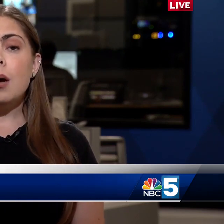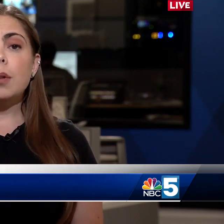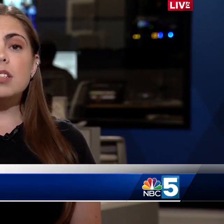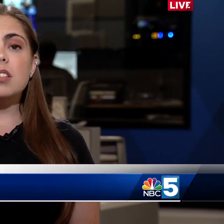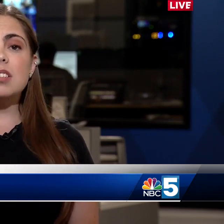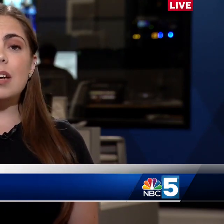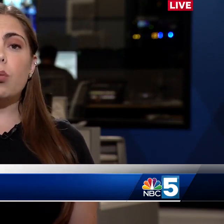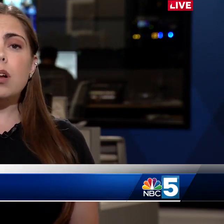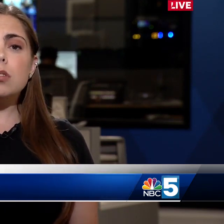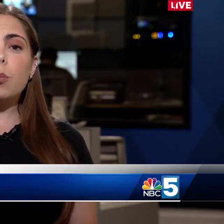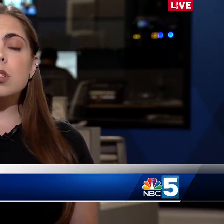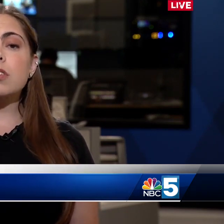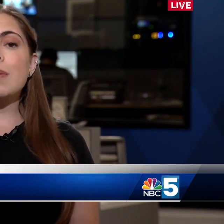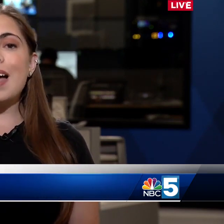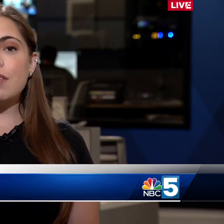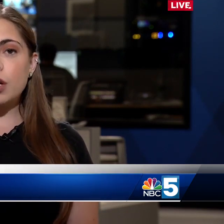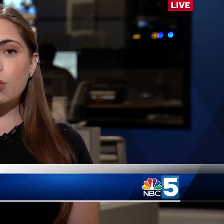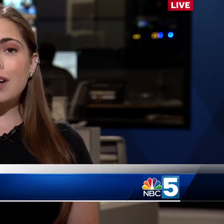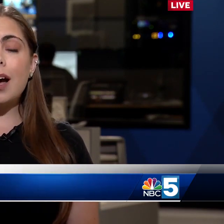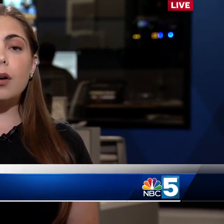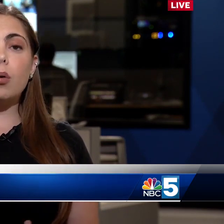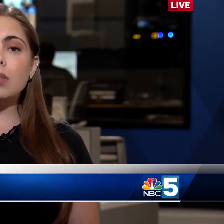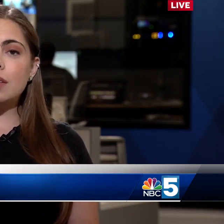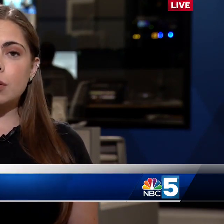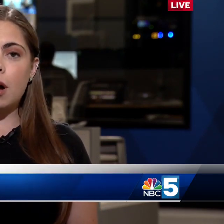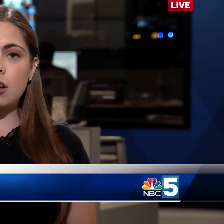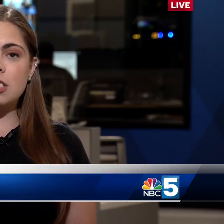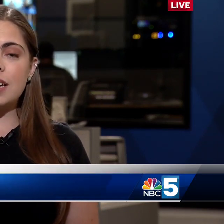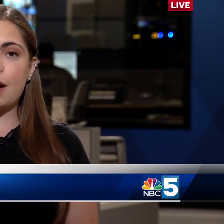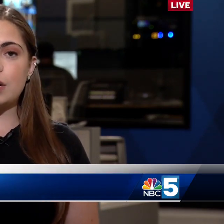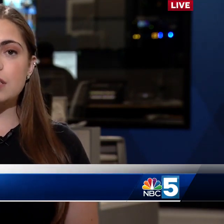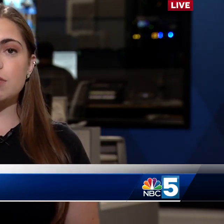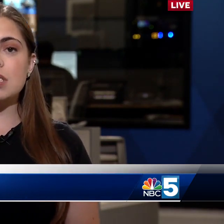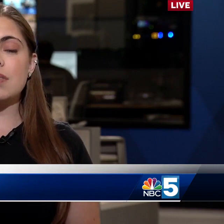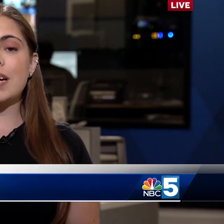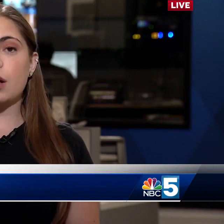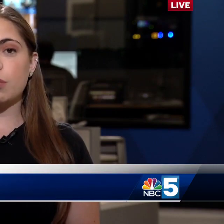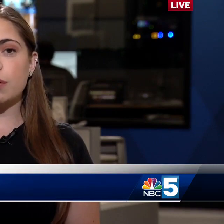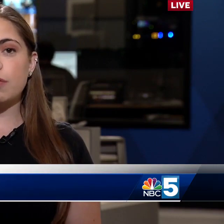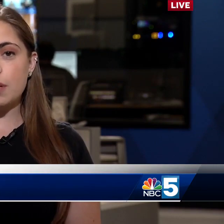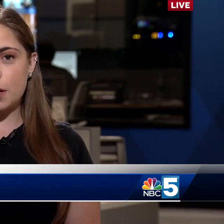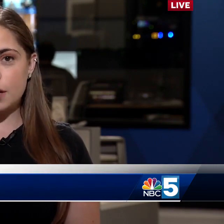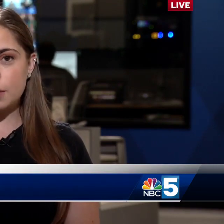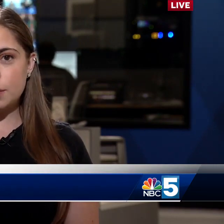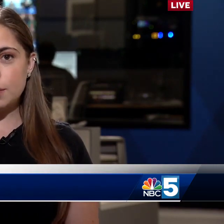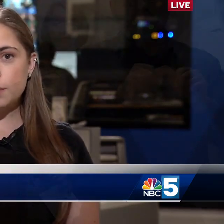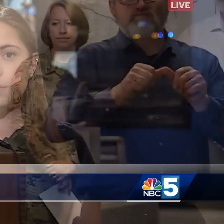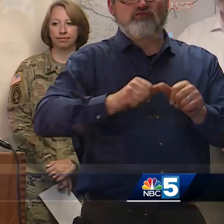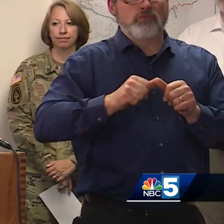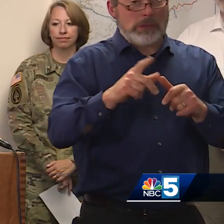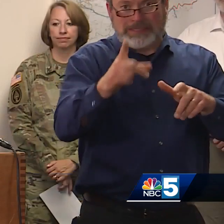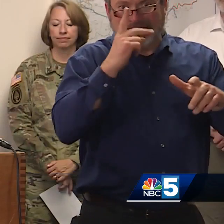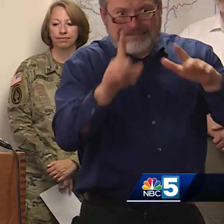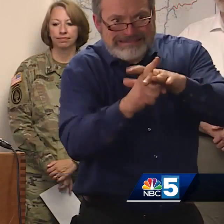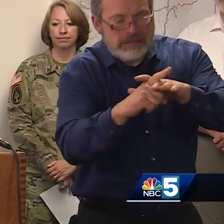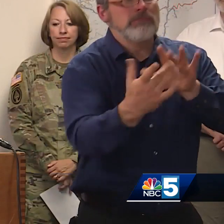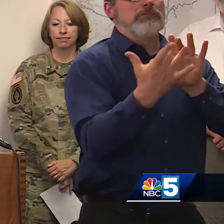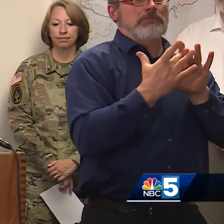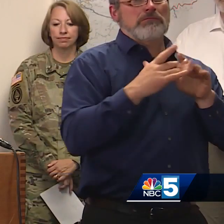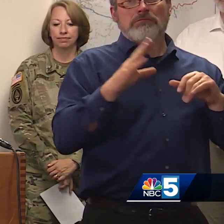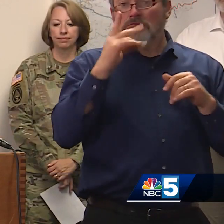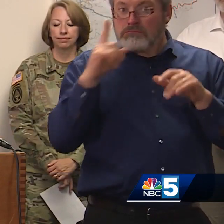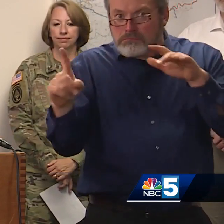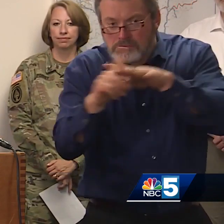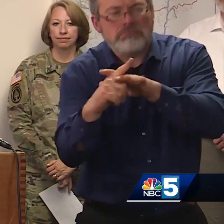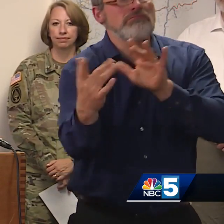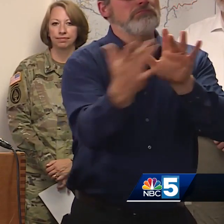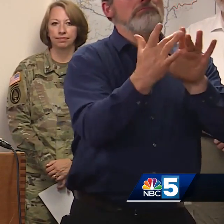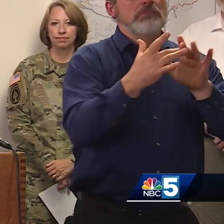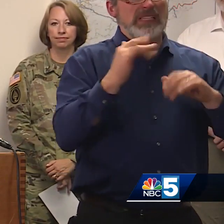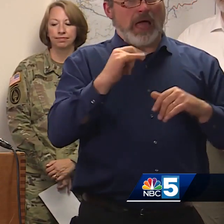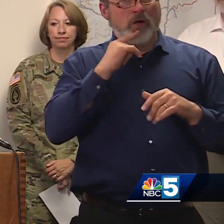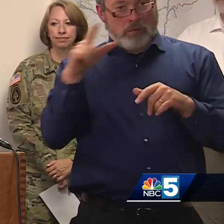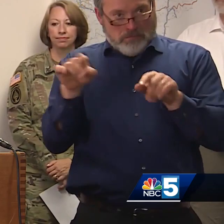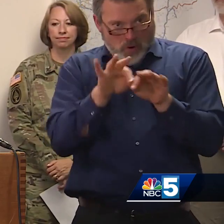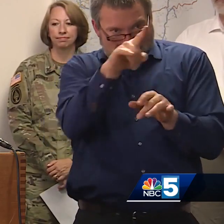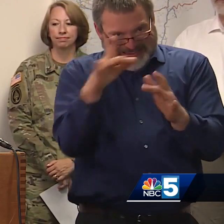NOW, THAT ALSO INCLUDES DAMAGES OCCURRING AFTER THE INITIAL FLOODING EVENTS ON JULY 10TH AND 11TH, PLUS THE STATE WANTS REPORTS FROM EVERYONE NOT ONLY VERMONTERS AND COUNTIES